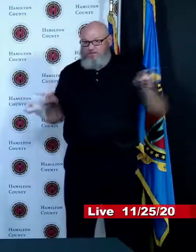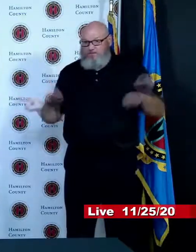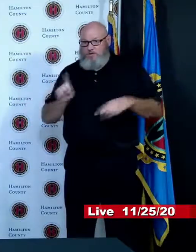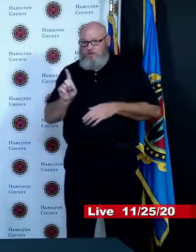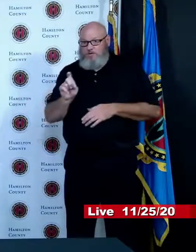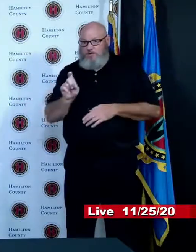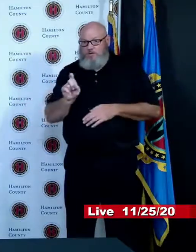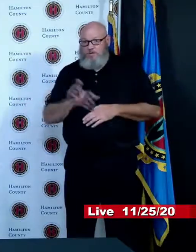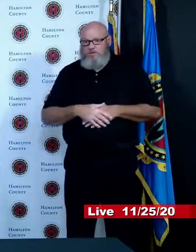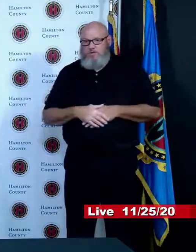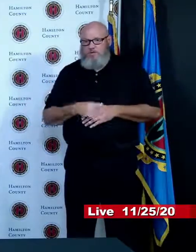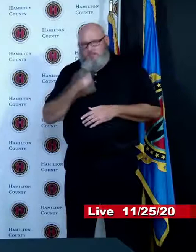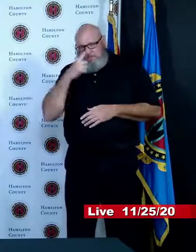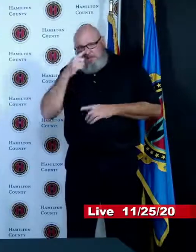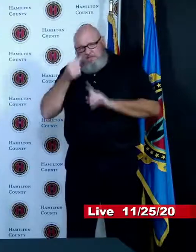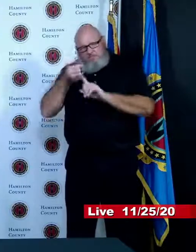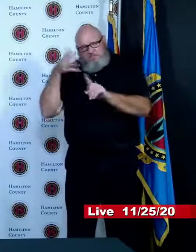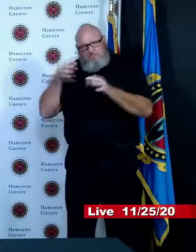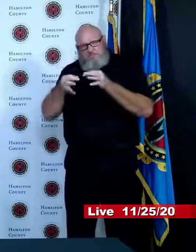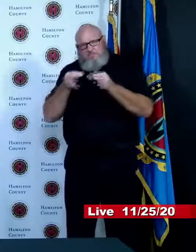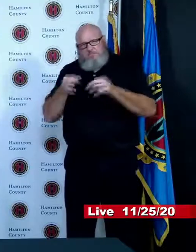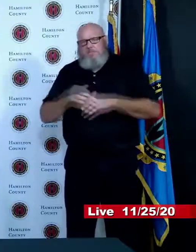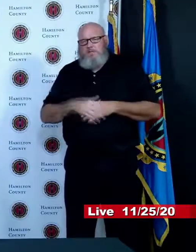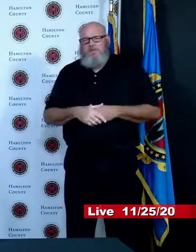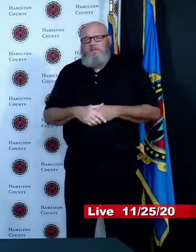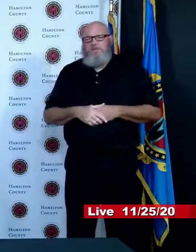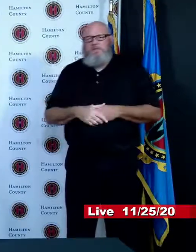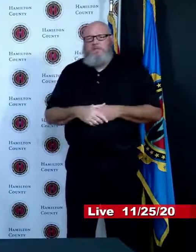yeah I don't have any great data for that right this is just my perspective